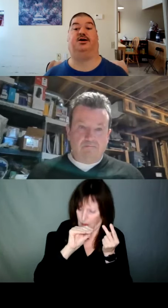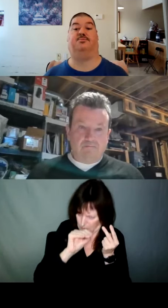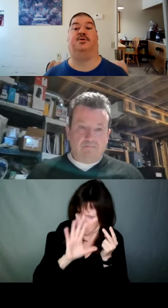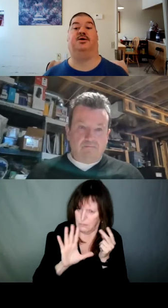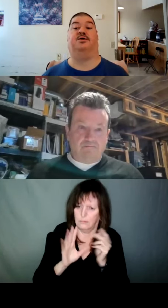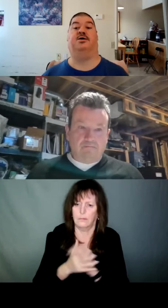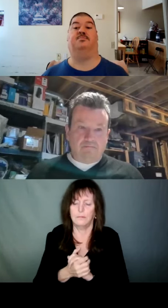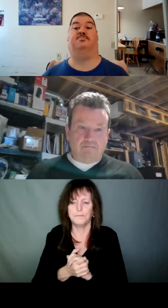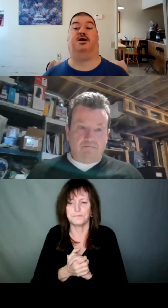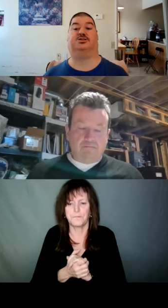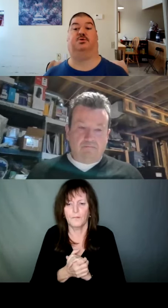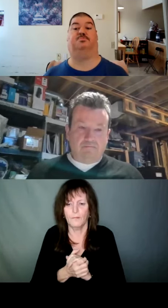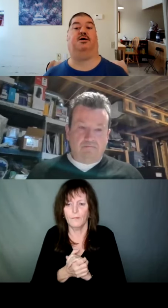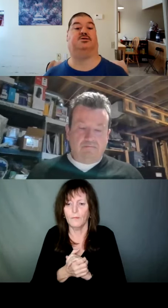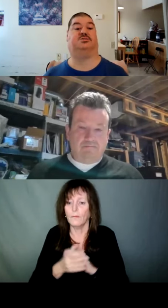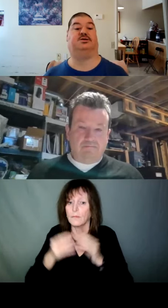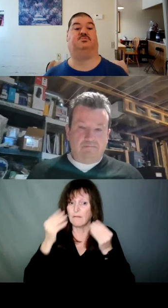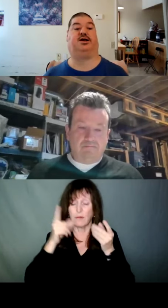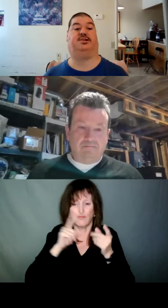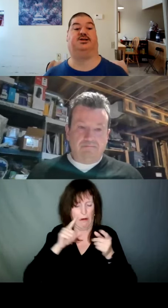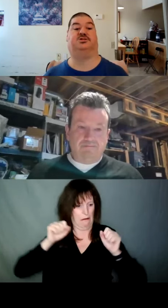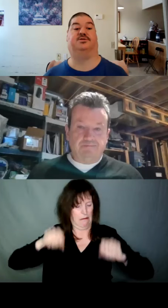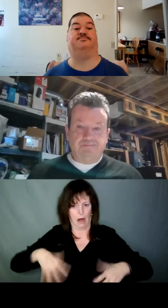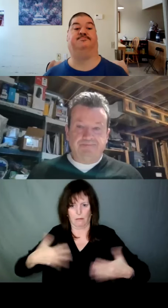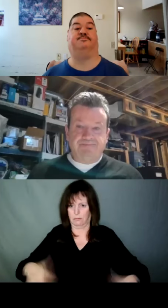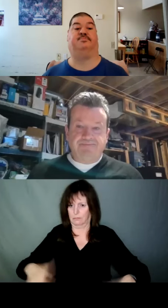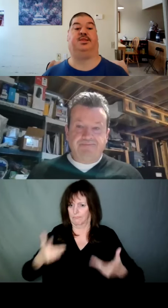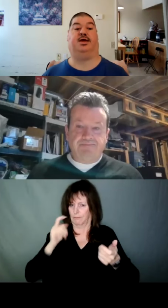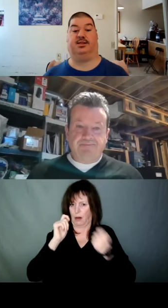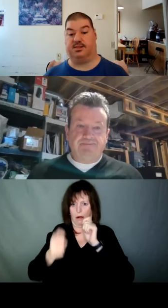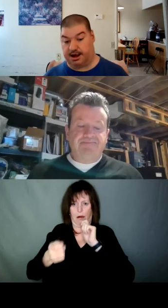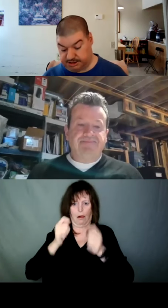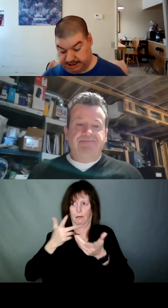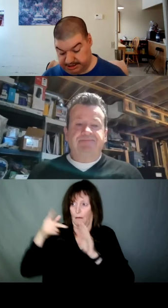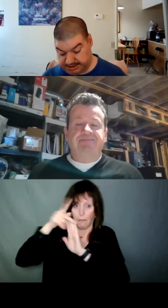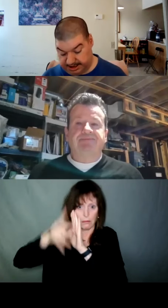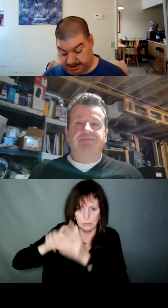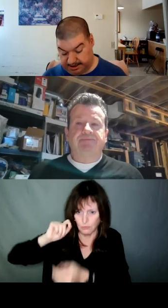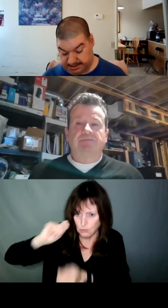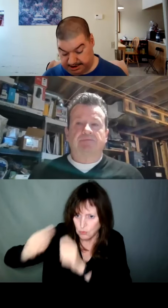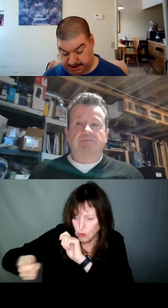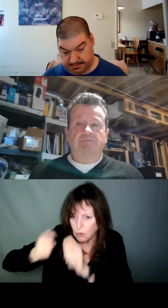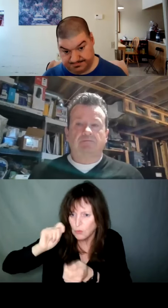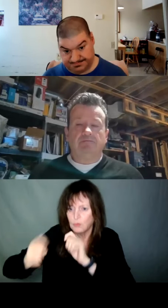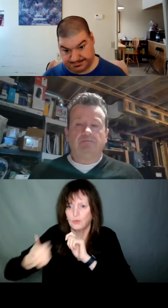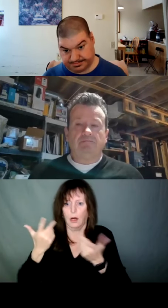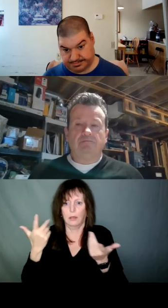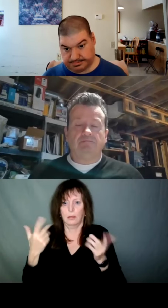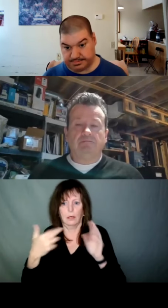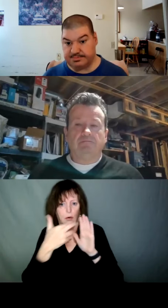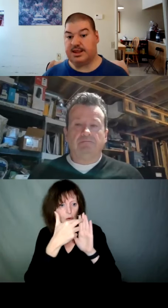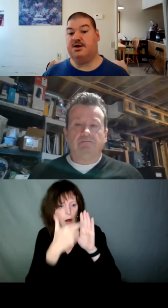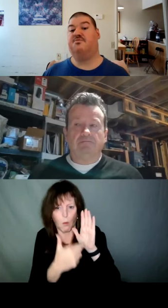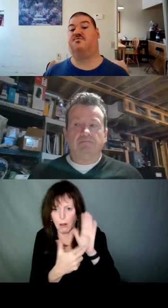April 2, 2021 or where otherwise stated. The information given is subject to change depending on